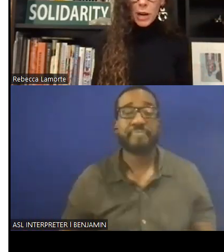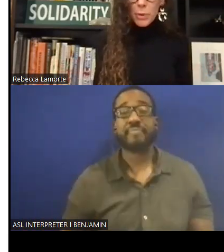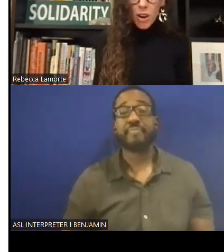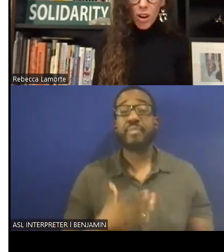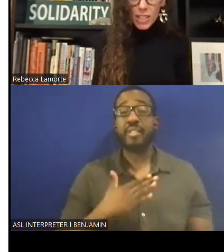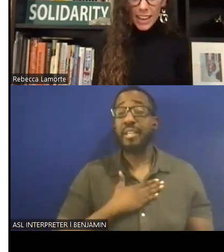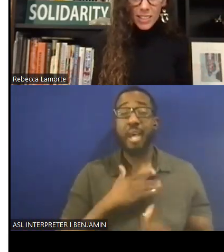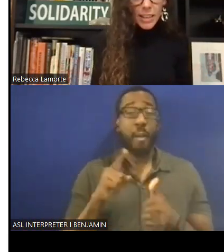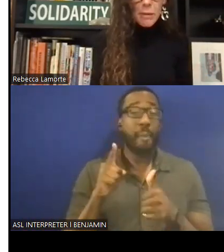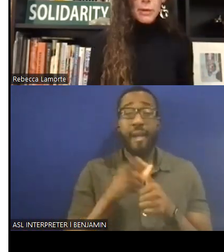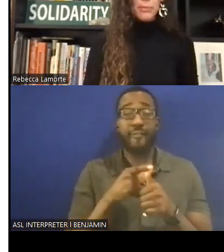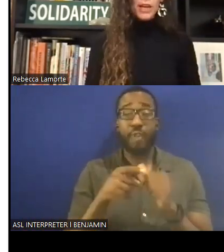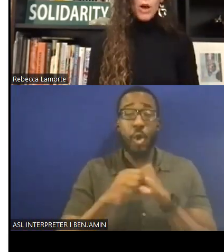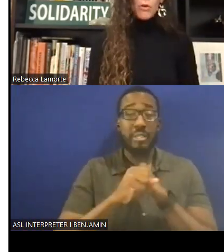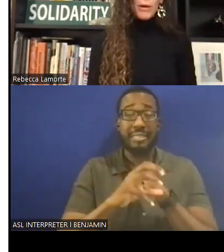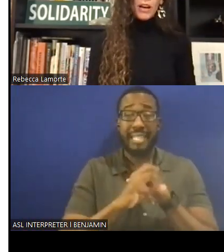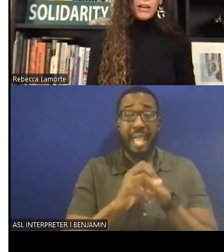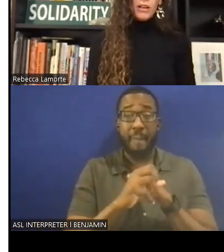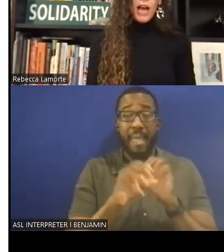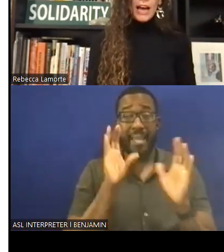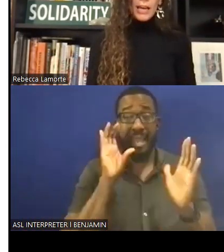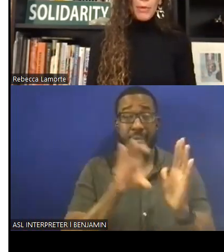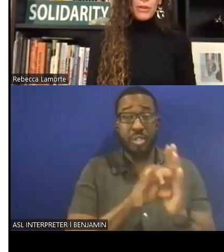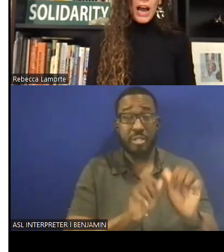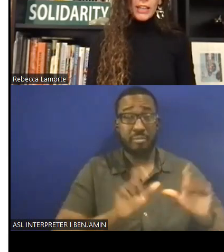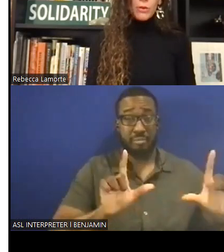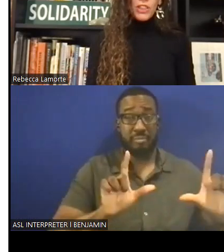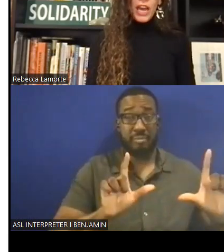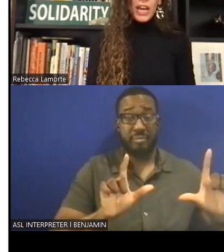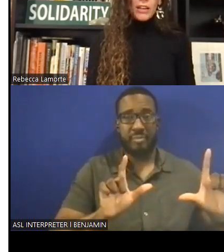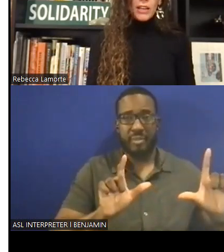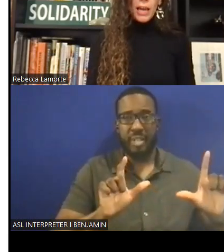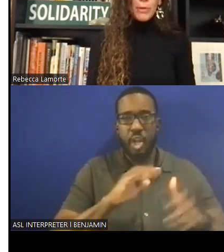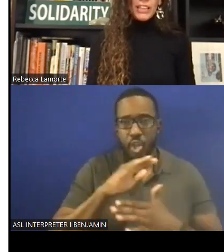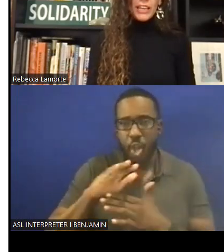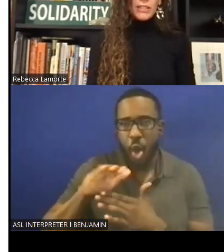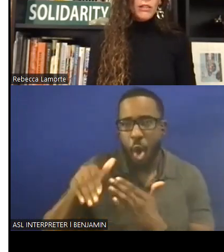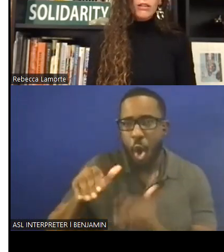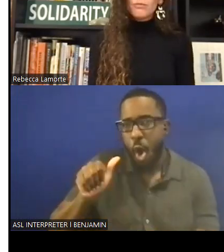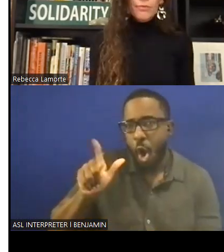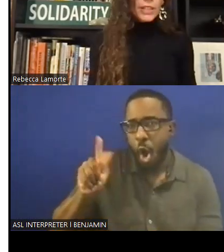where I put alt text on them, it would be, "Rebecca at campaign rally with cane and campaign lit."